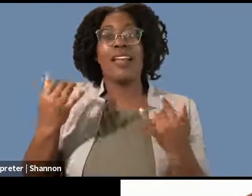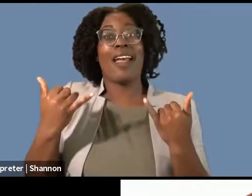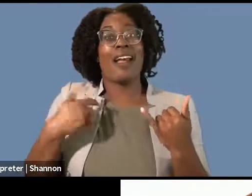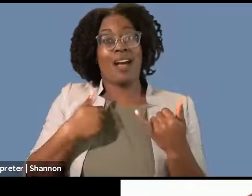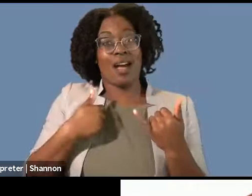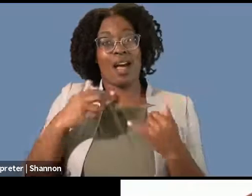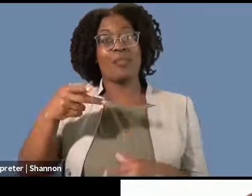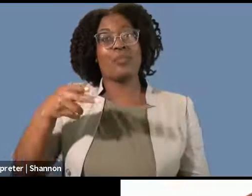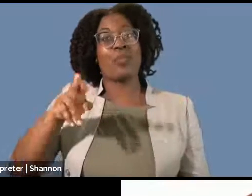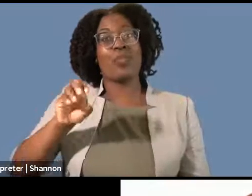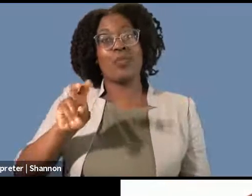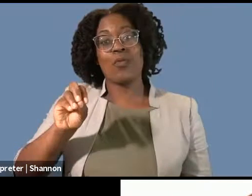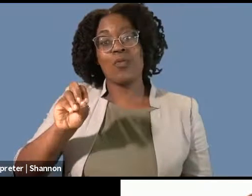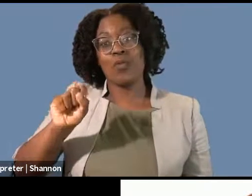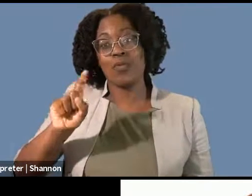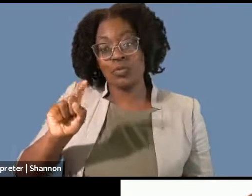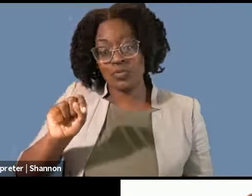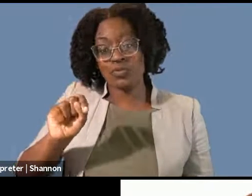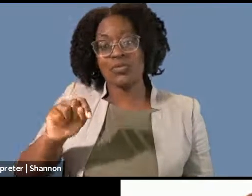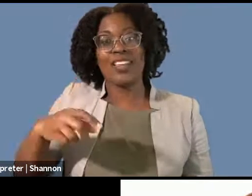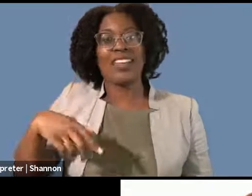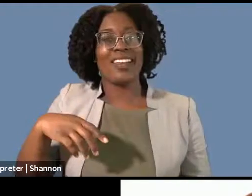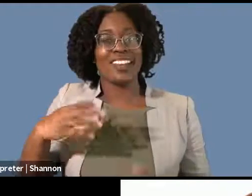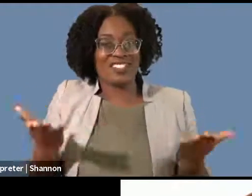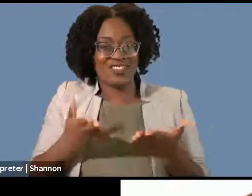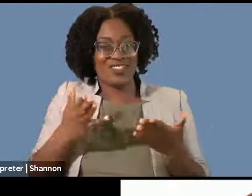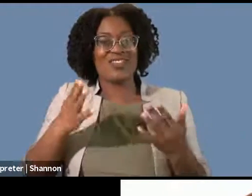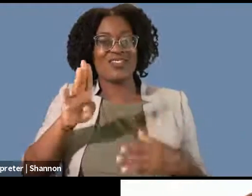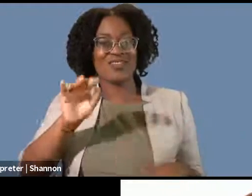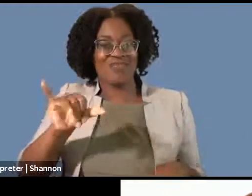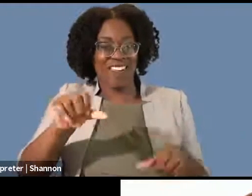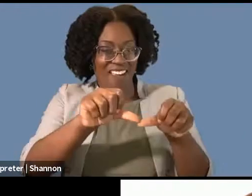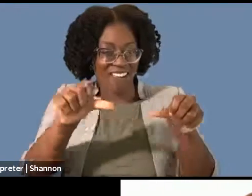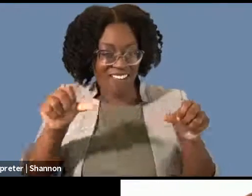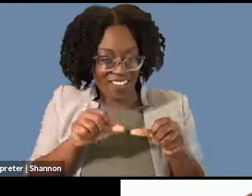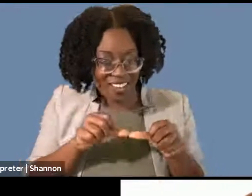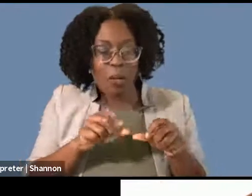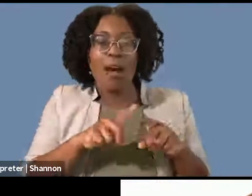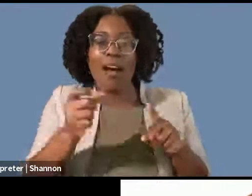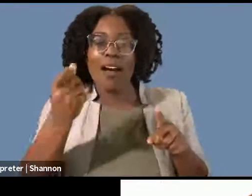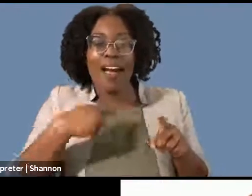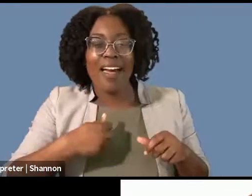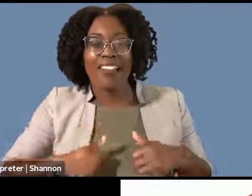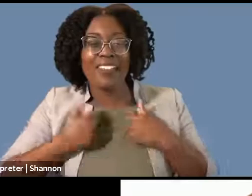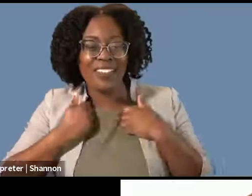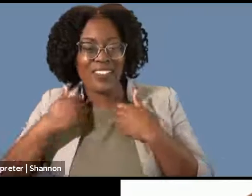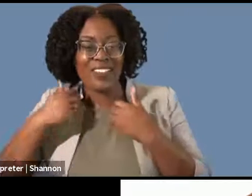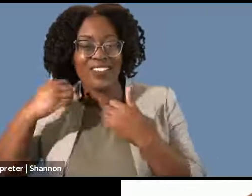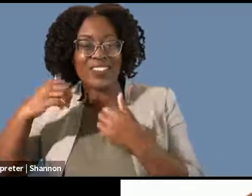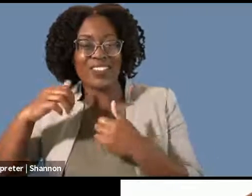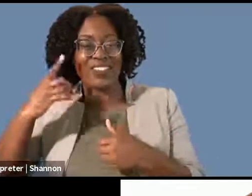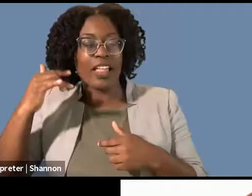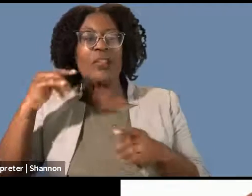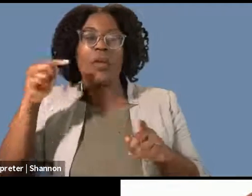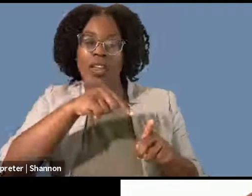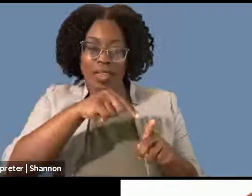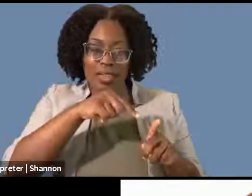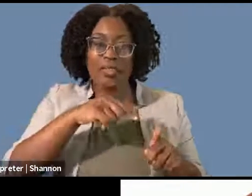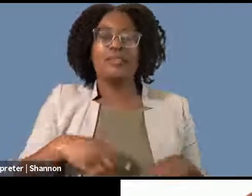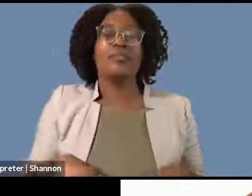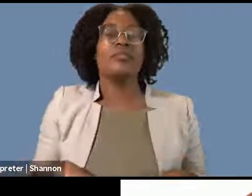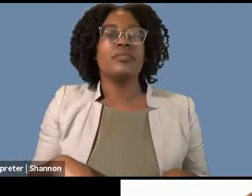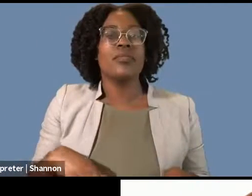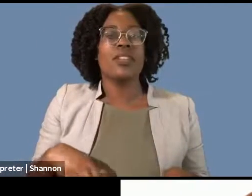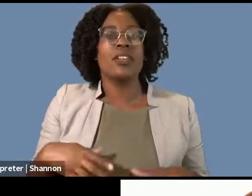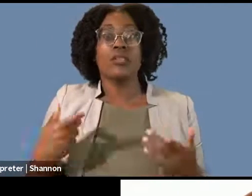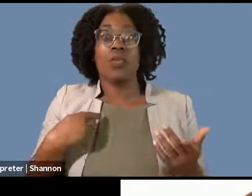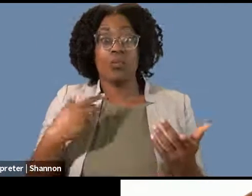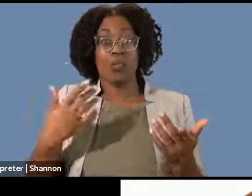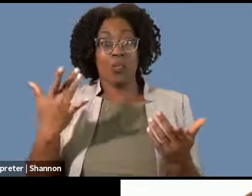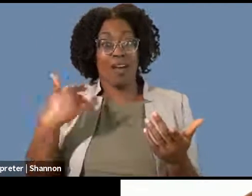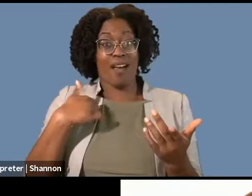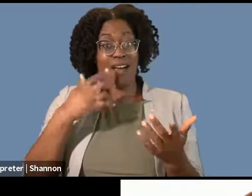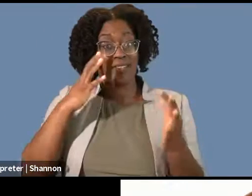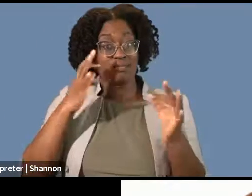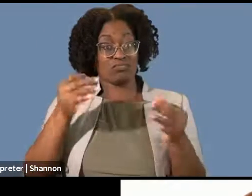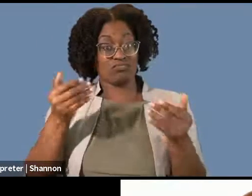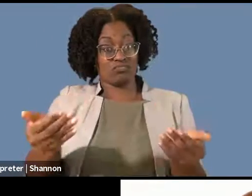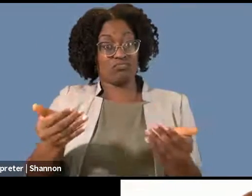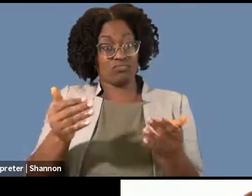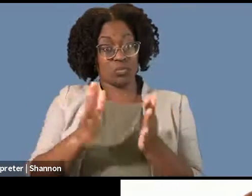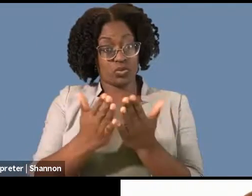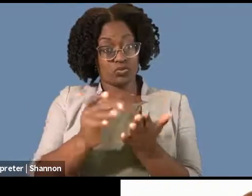the Bay Area. What motivated me to write this book was to understand my story and my family's story.